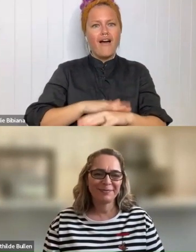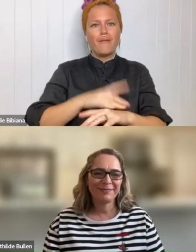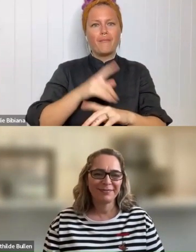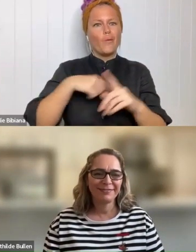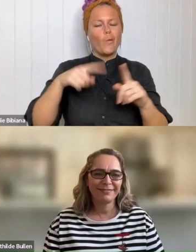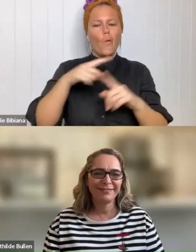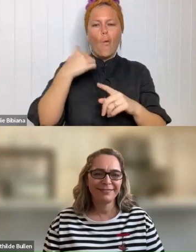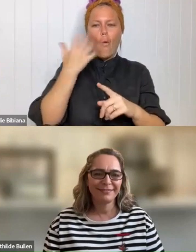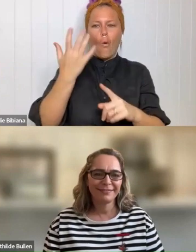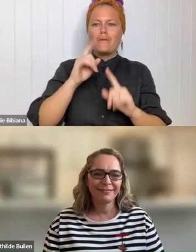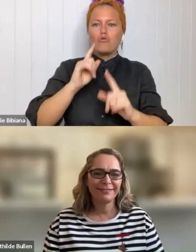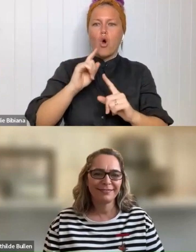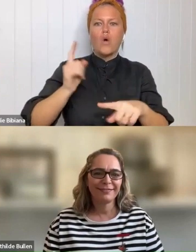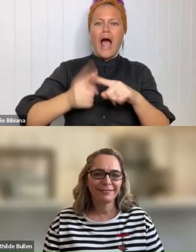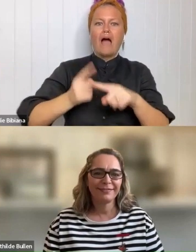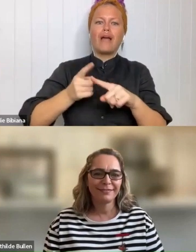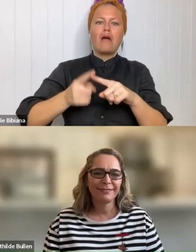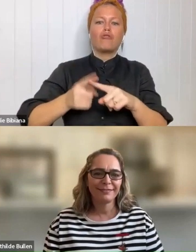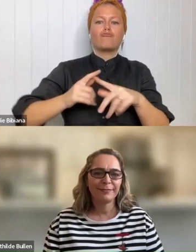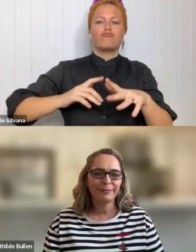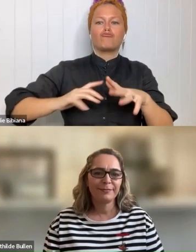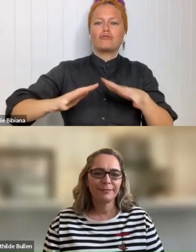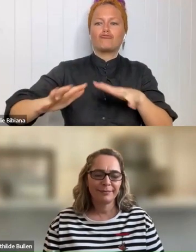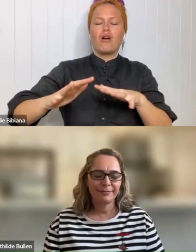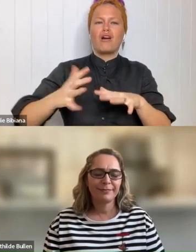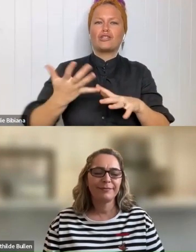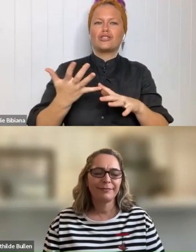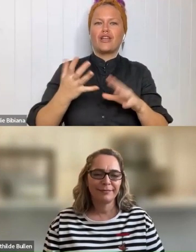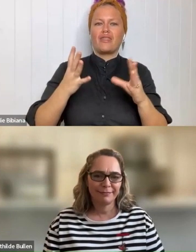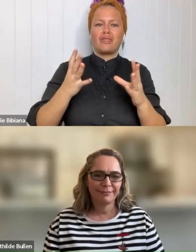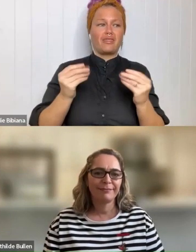need to rush everything. And then big mistakes happen. And